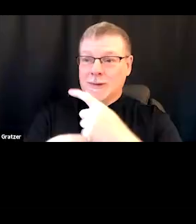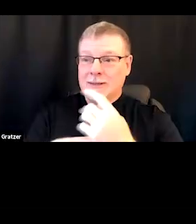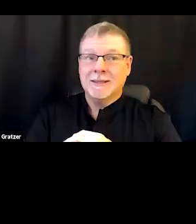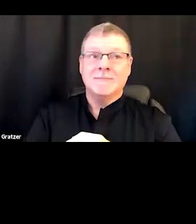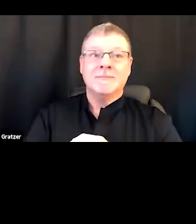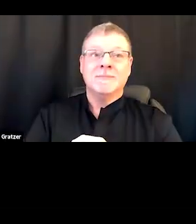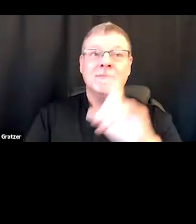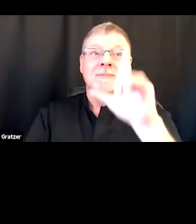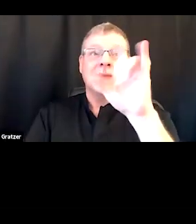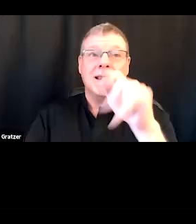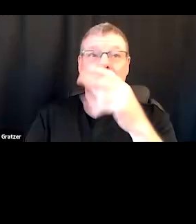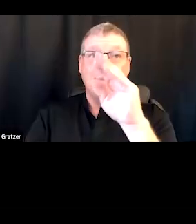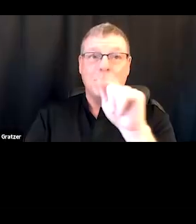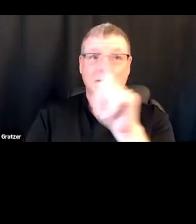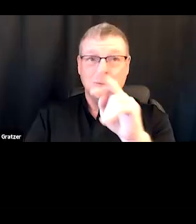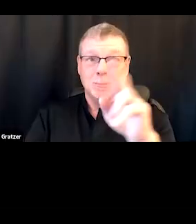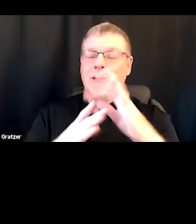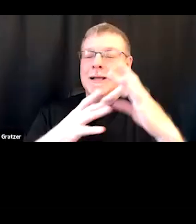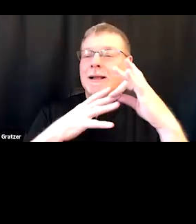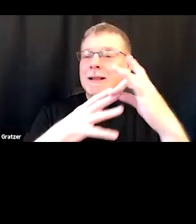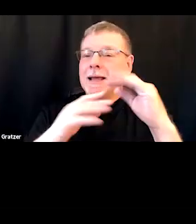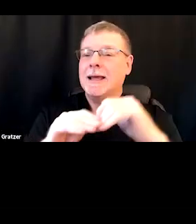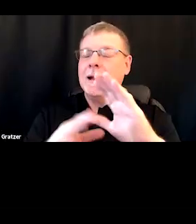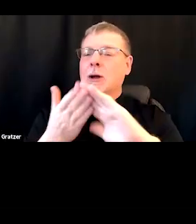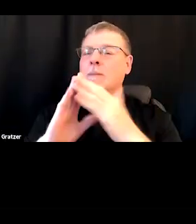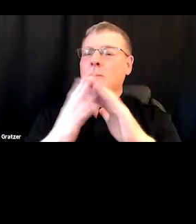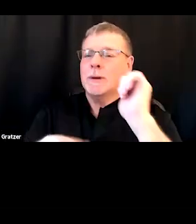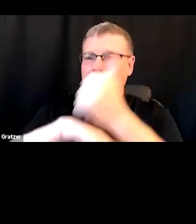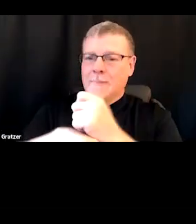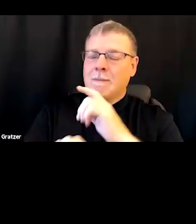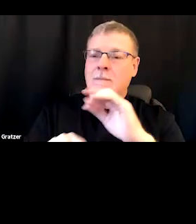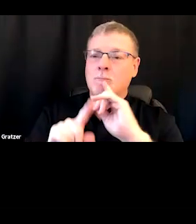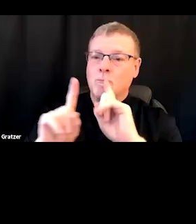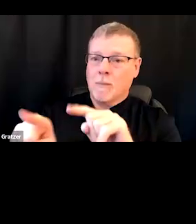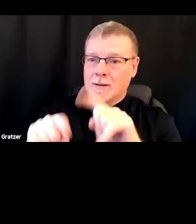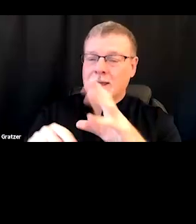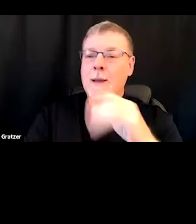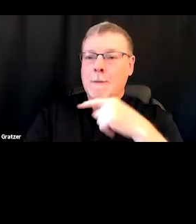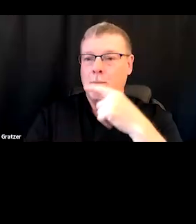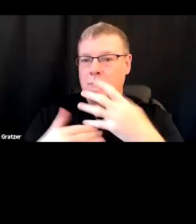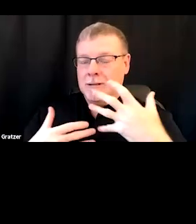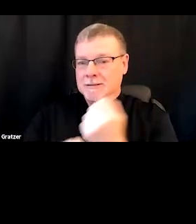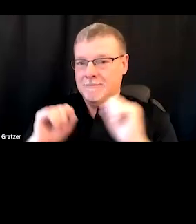Leigh Mazur is a leader in community-based crisis response and public safety innovation.